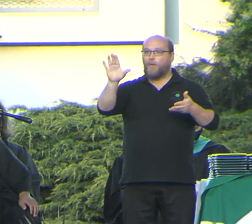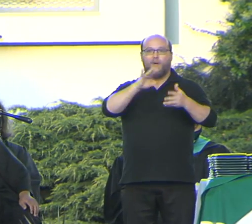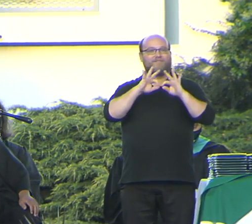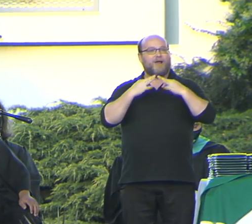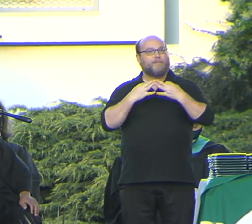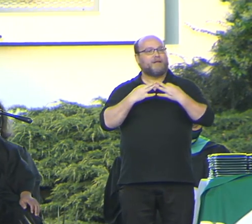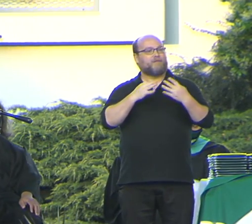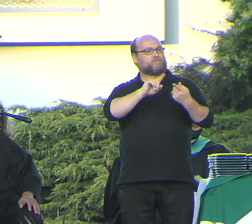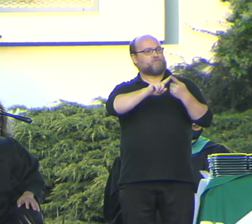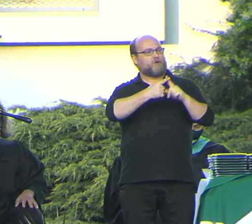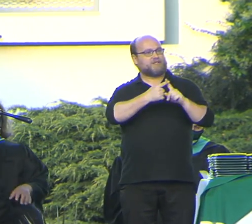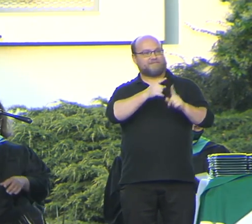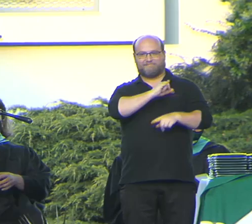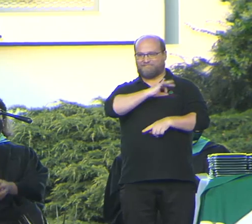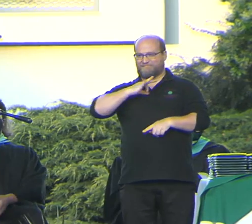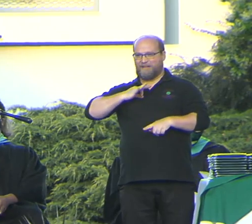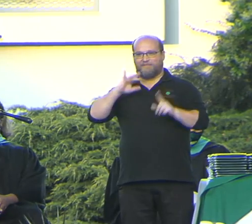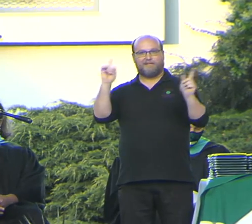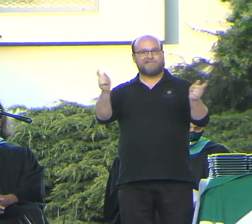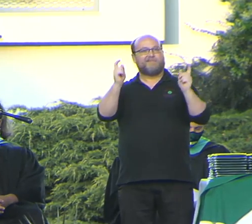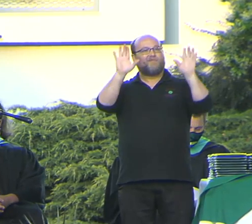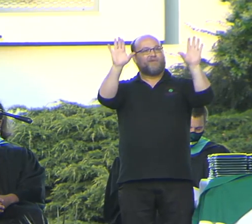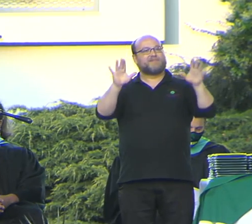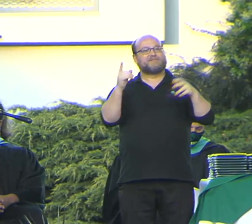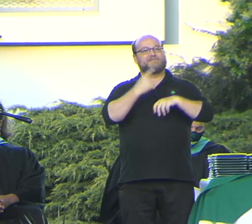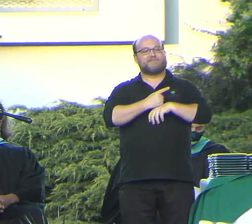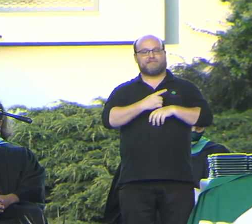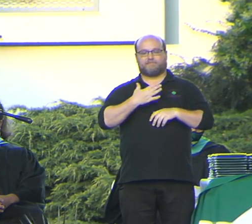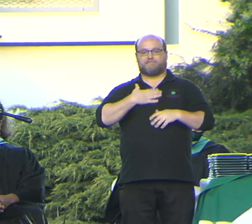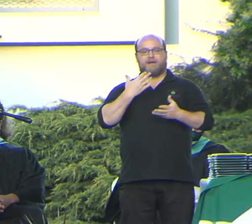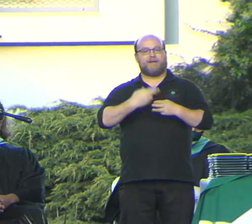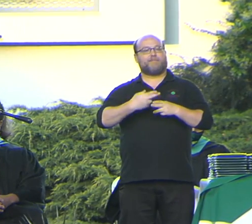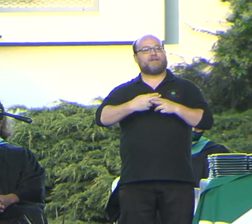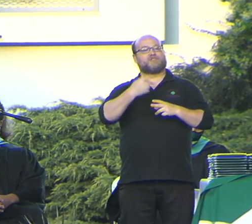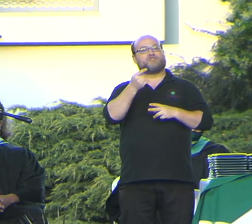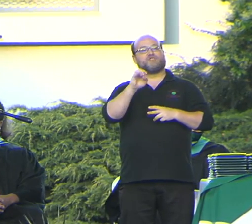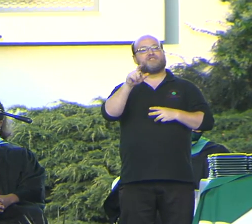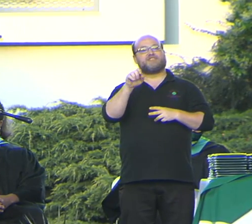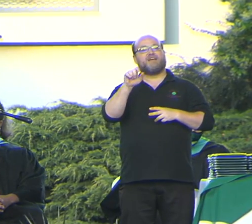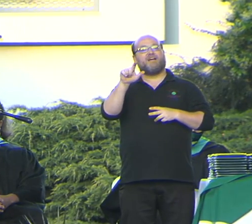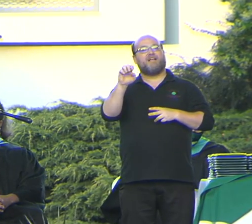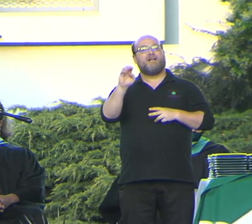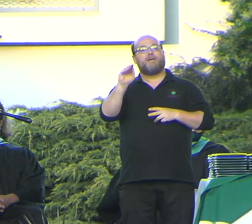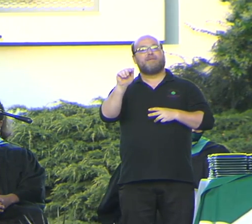to celebrate this wonderful day. My name is Gisele Masmela. Many of you may recognize me as Gigi.